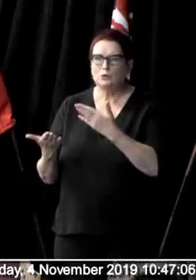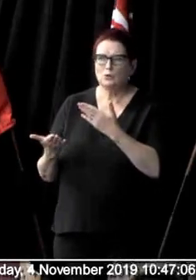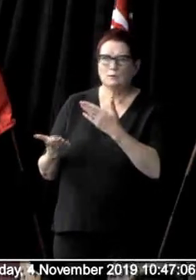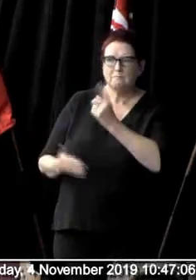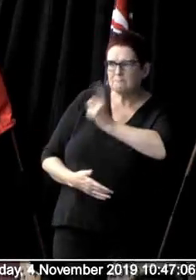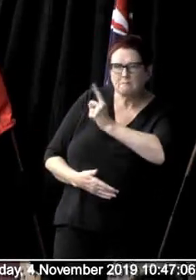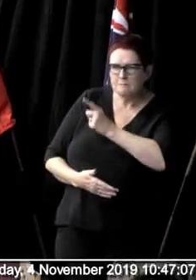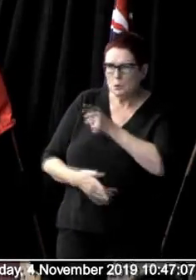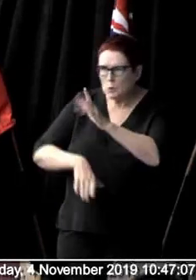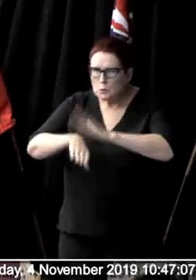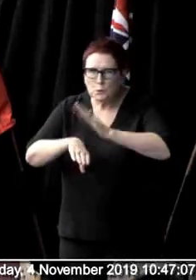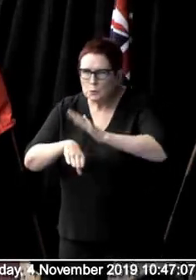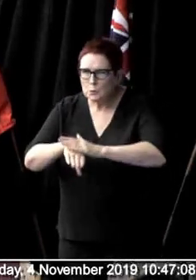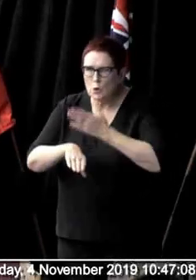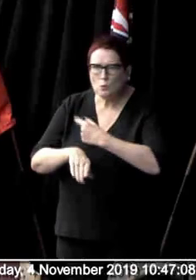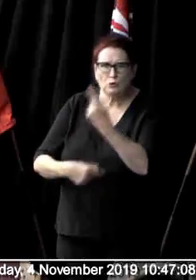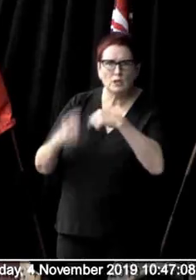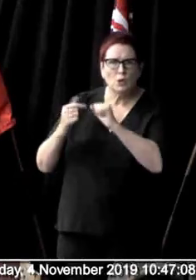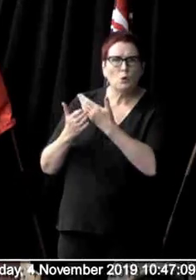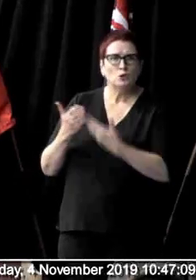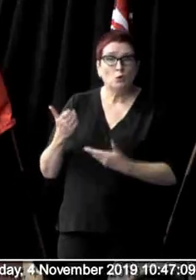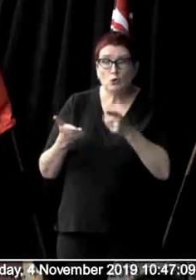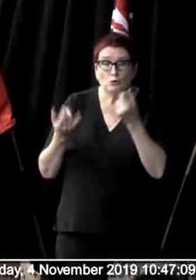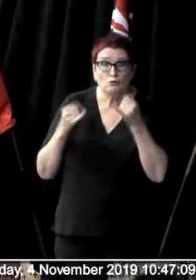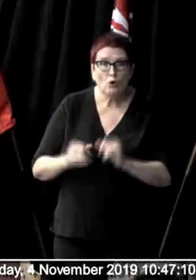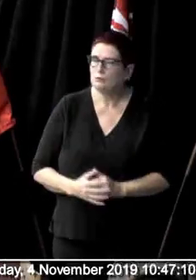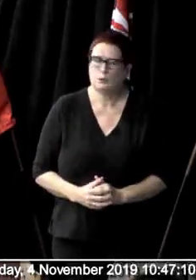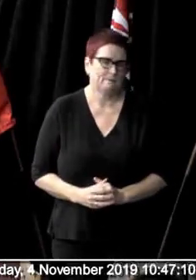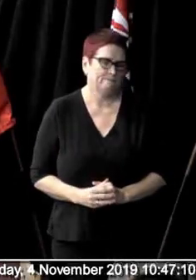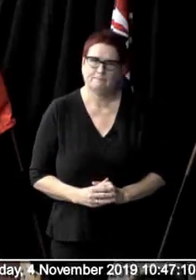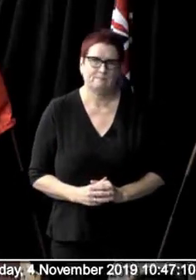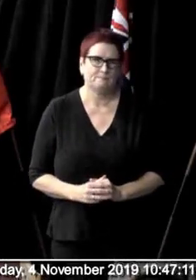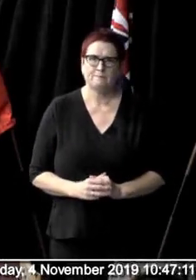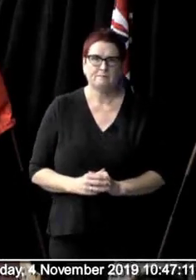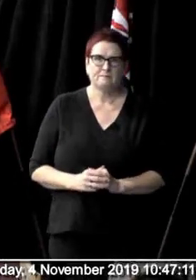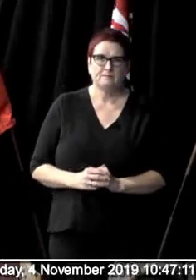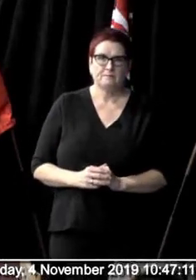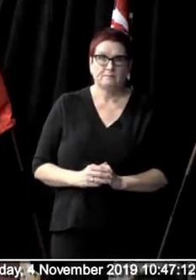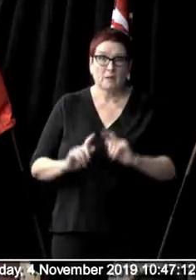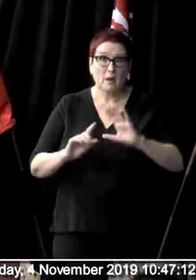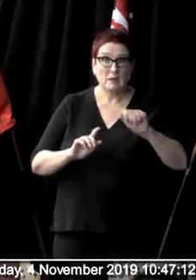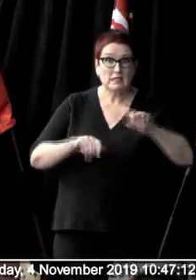to anybody coming to the Commission that they have done anything wrong, or that they need legal advice in respect of that.